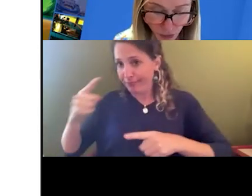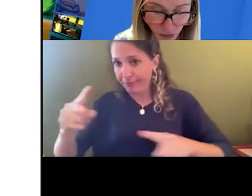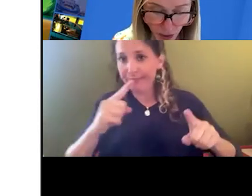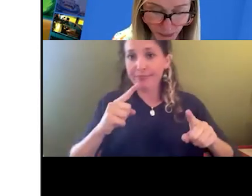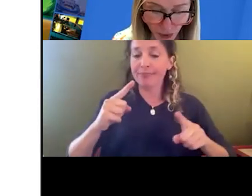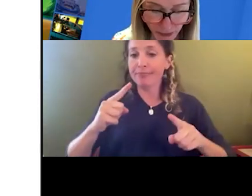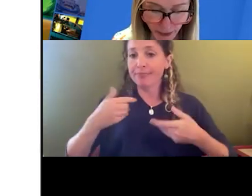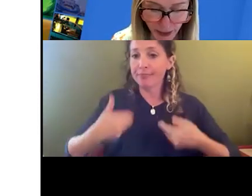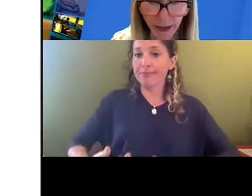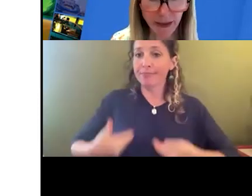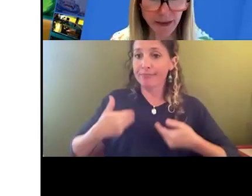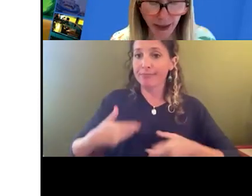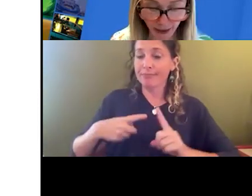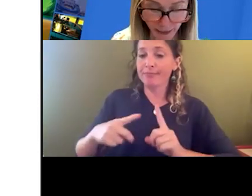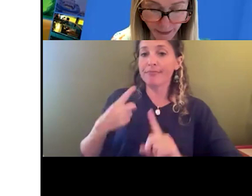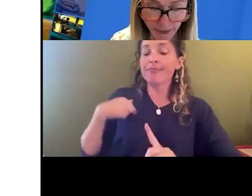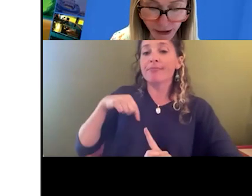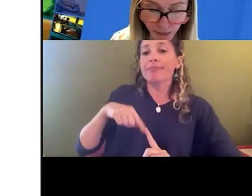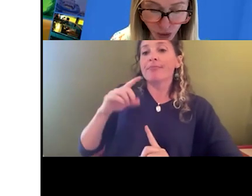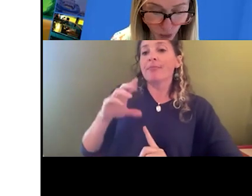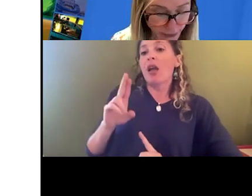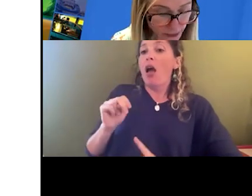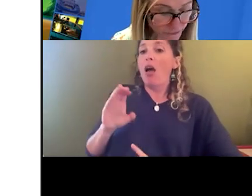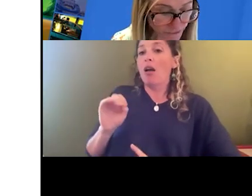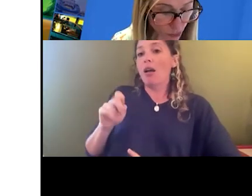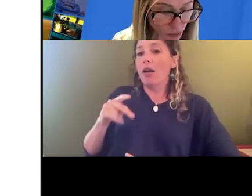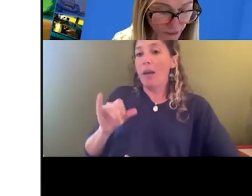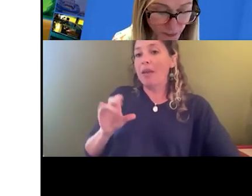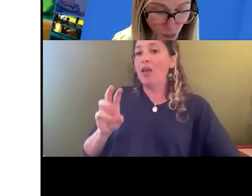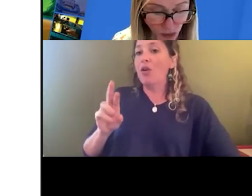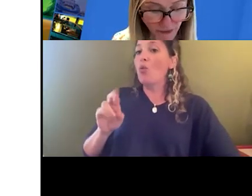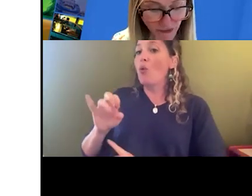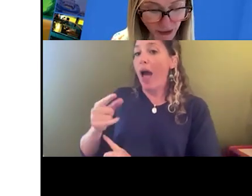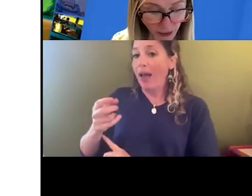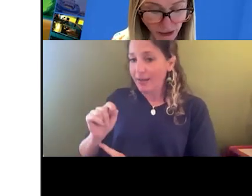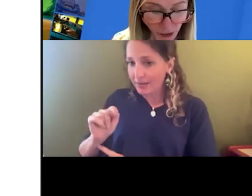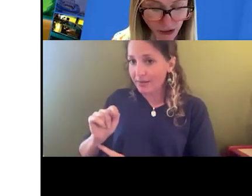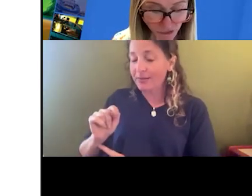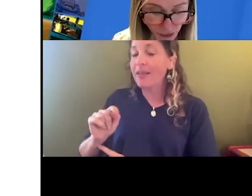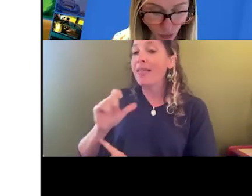own copyright in a subject writing, the Federal Government will have a non-exclusive,